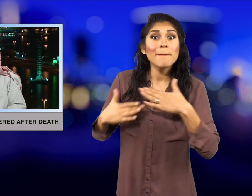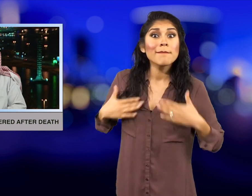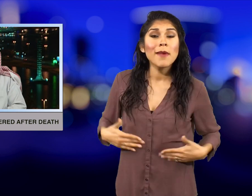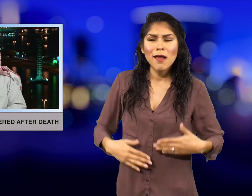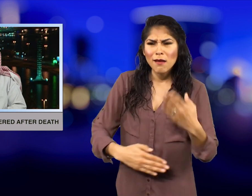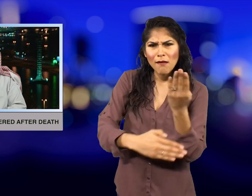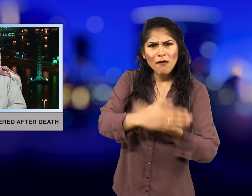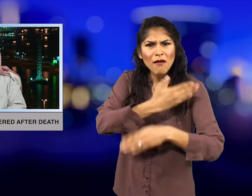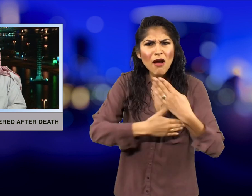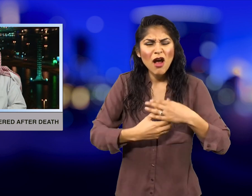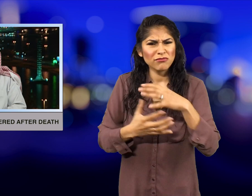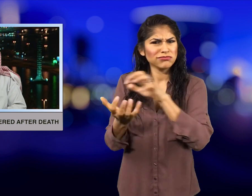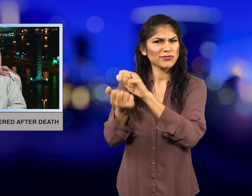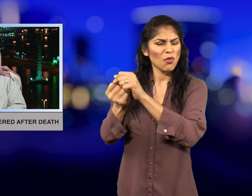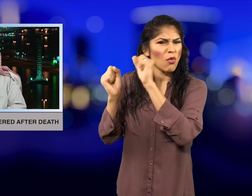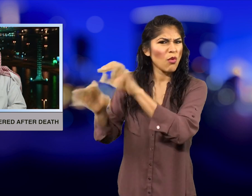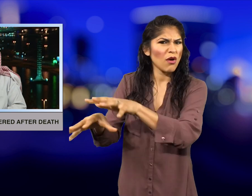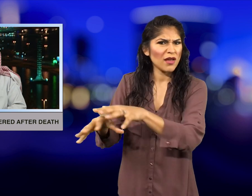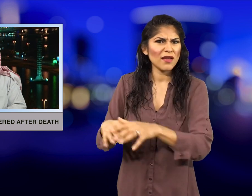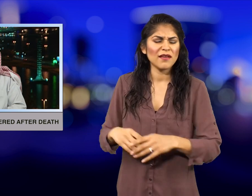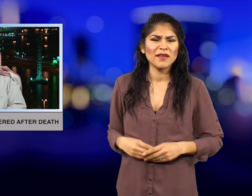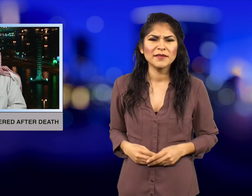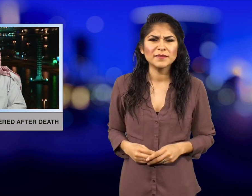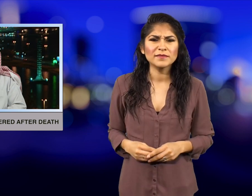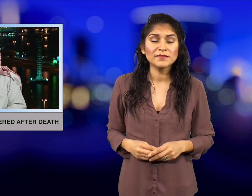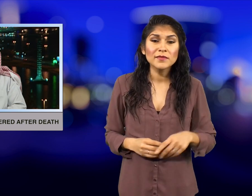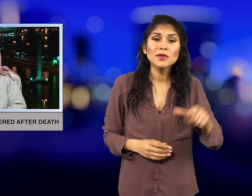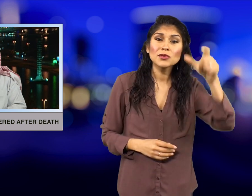His body was later dismembered and destroyed.